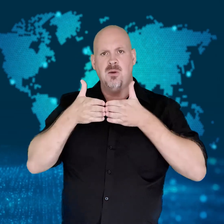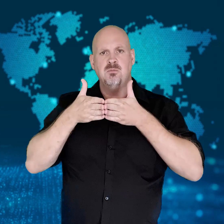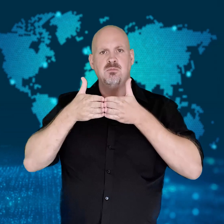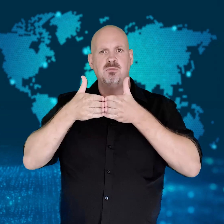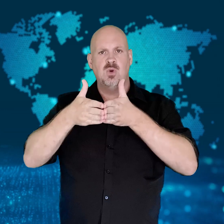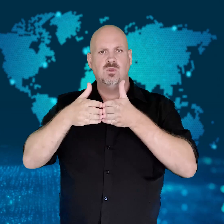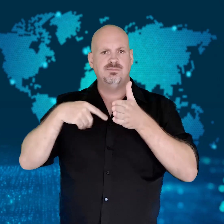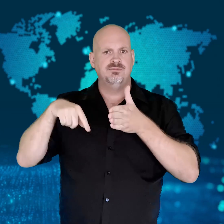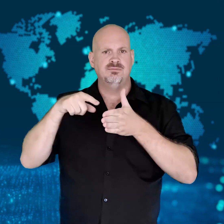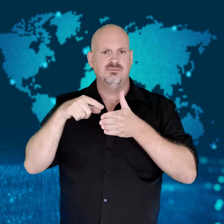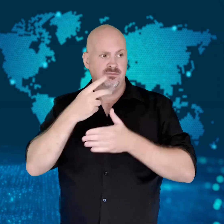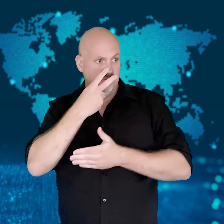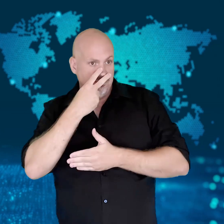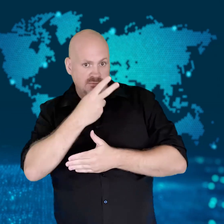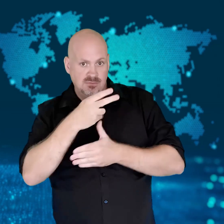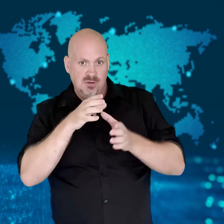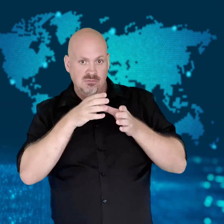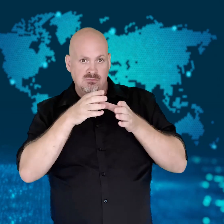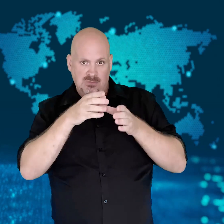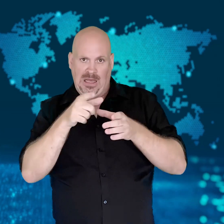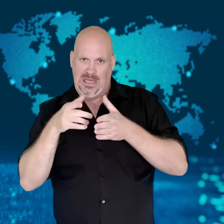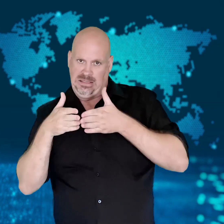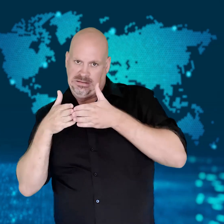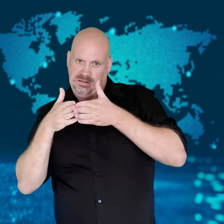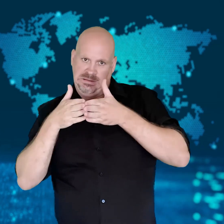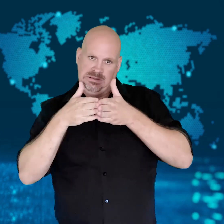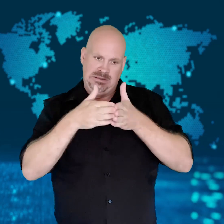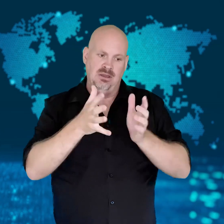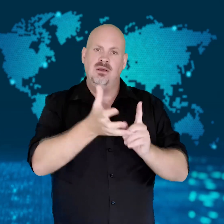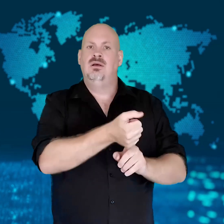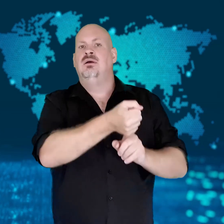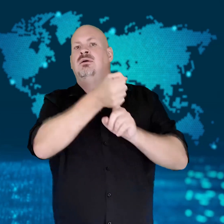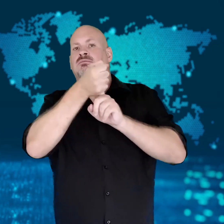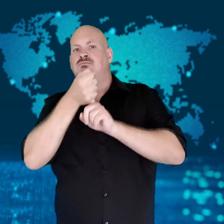which borders French Guiana.